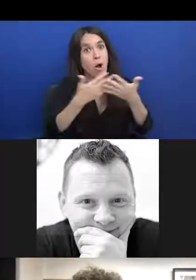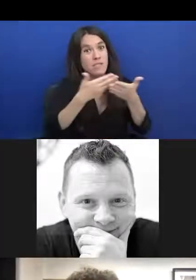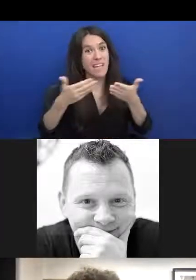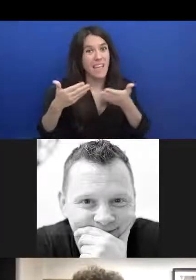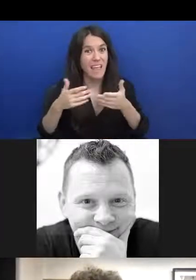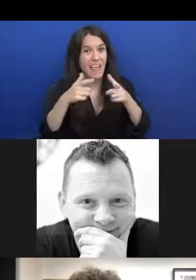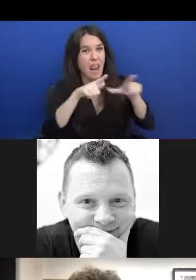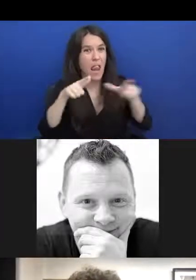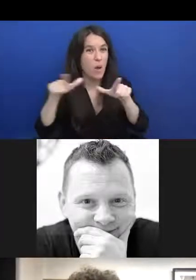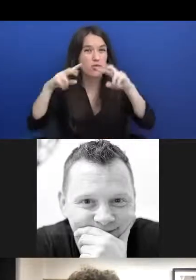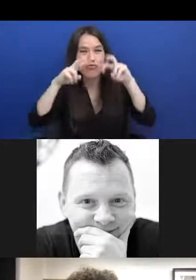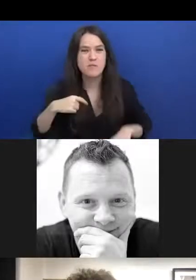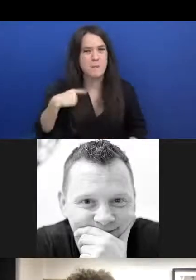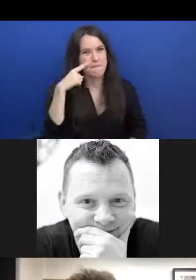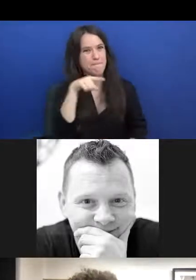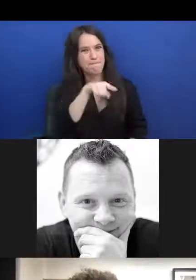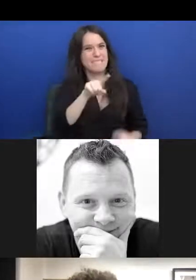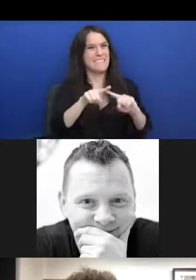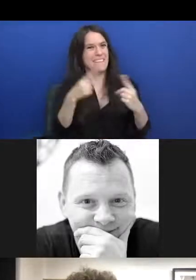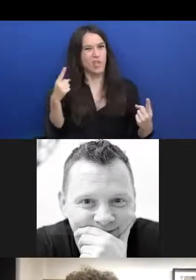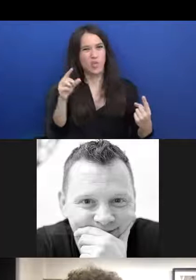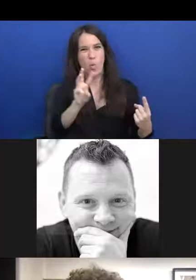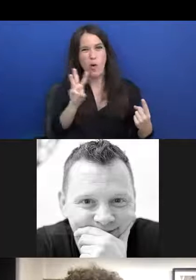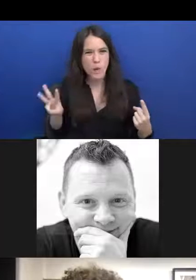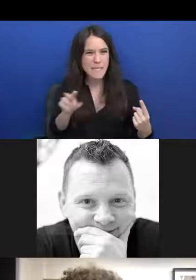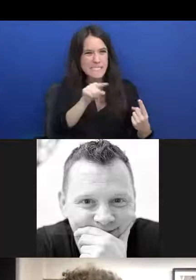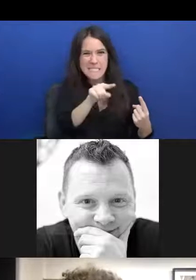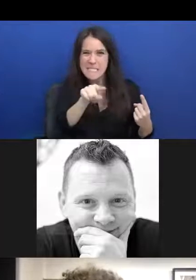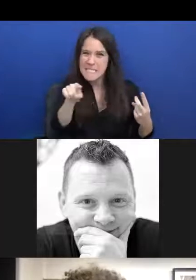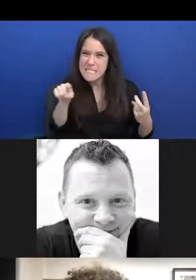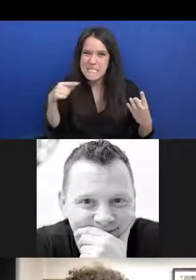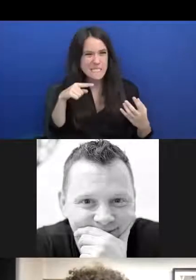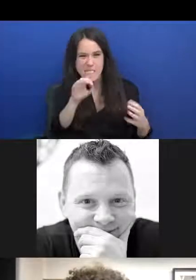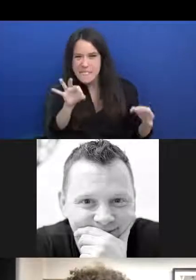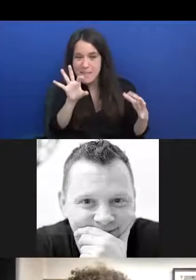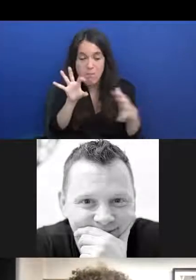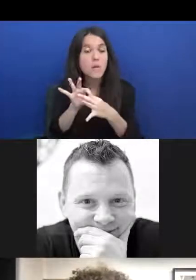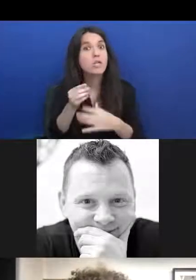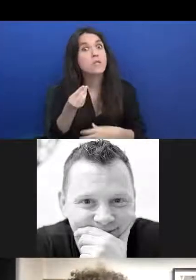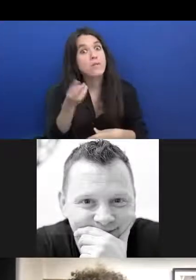terms of what was happening at Warruwi and what I was trying to understand but I was lucky to come